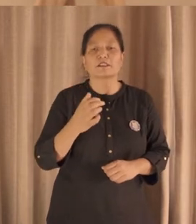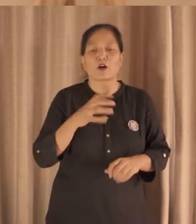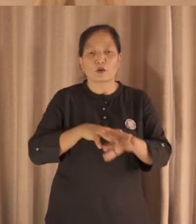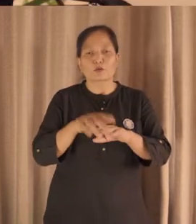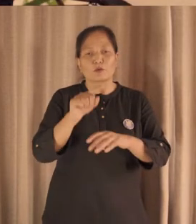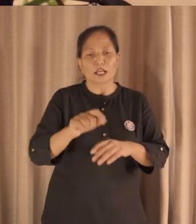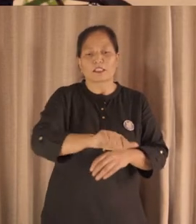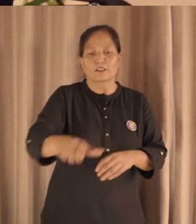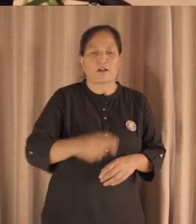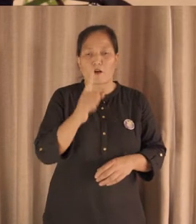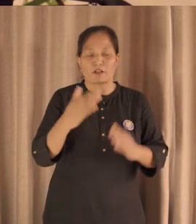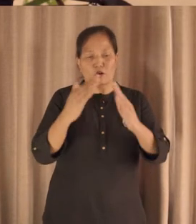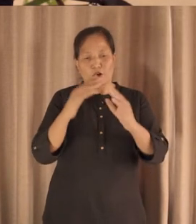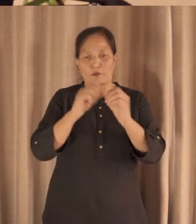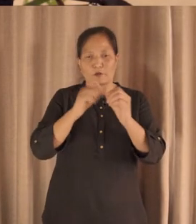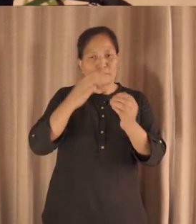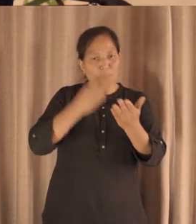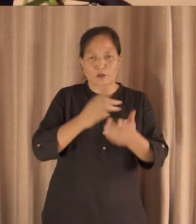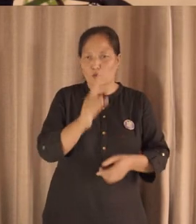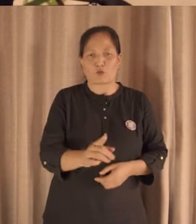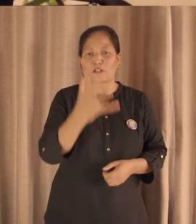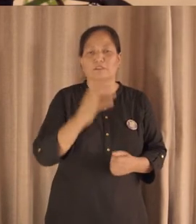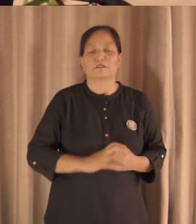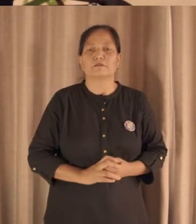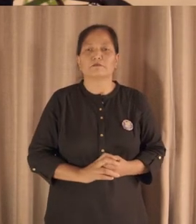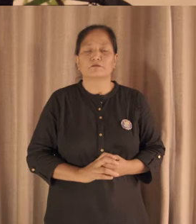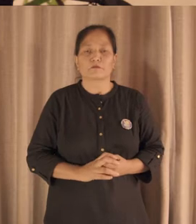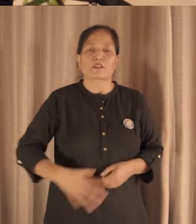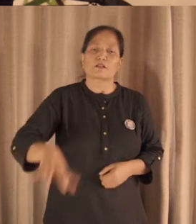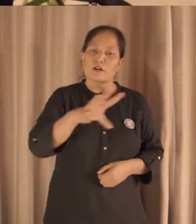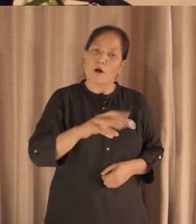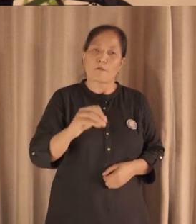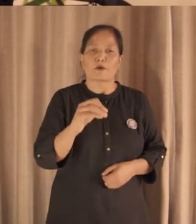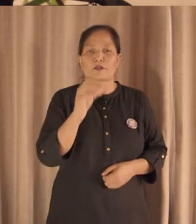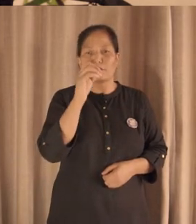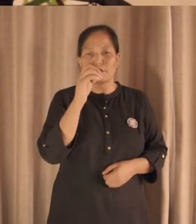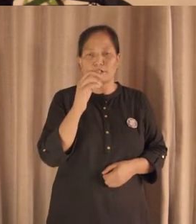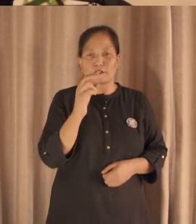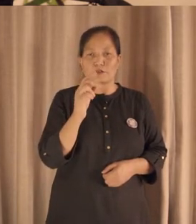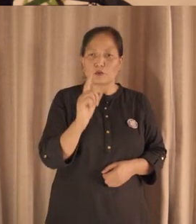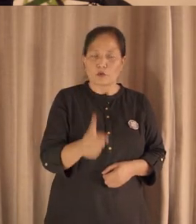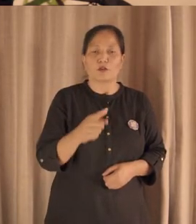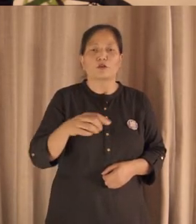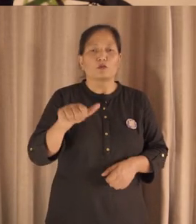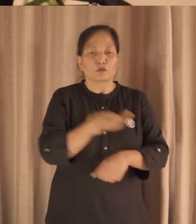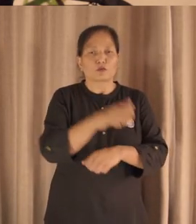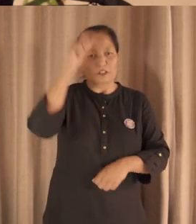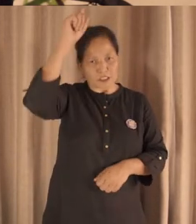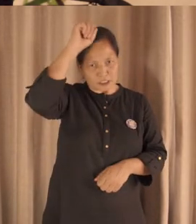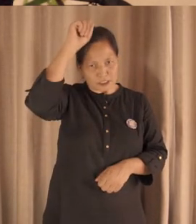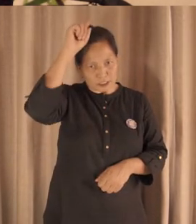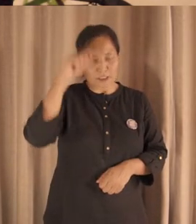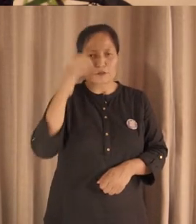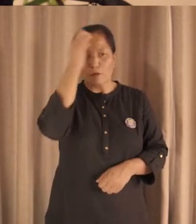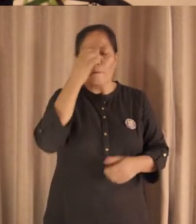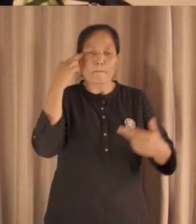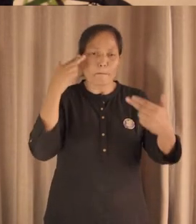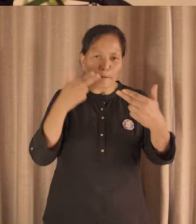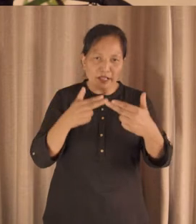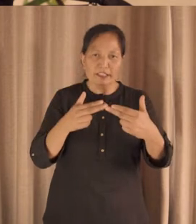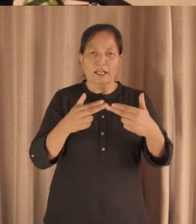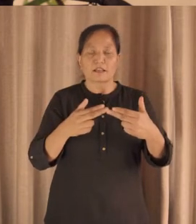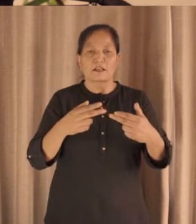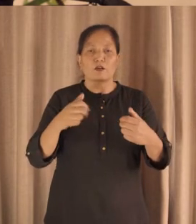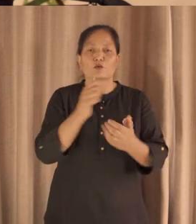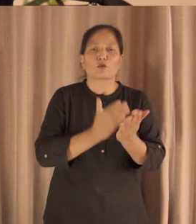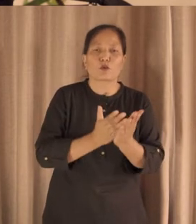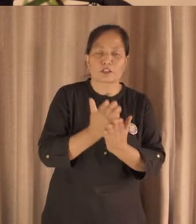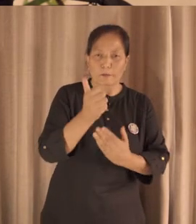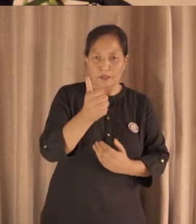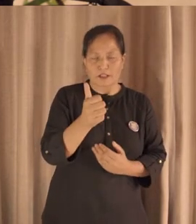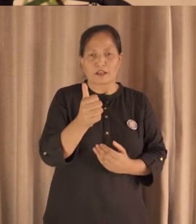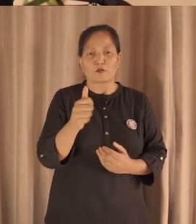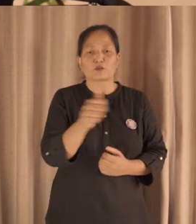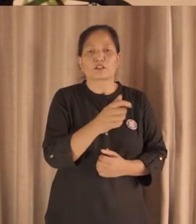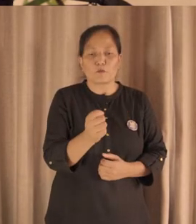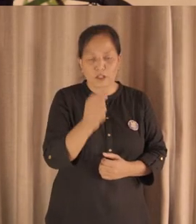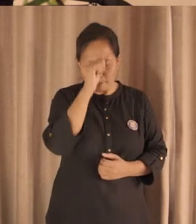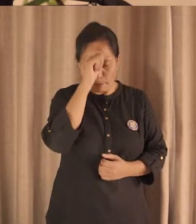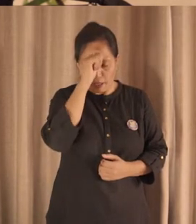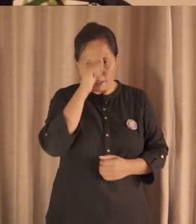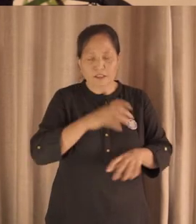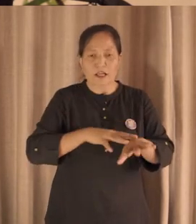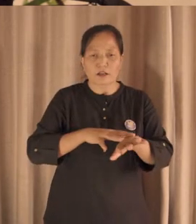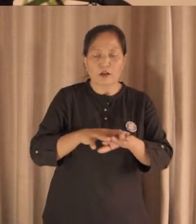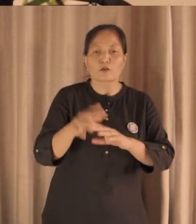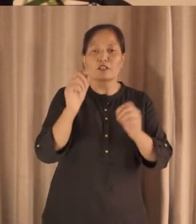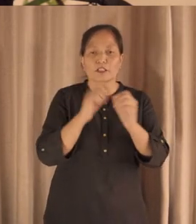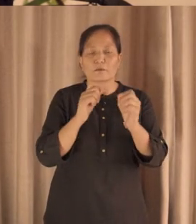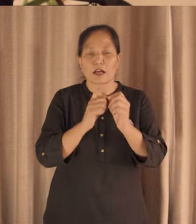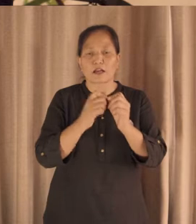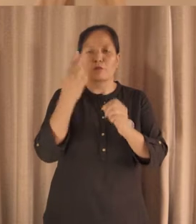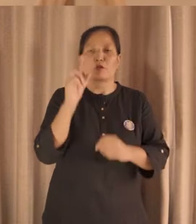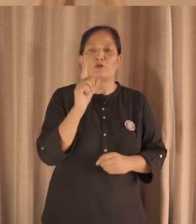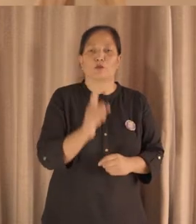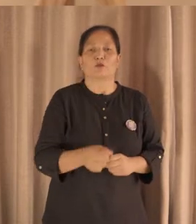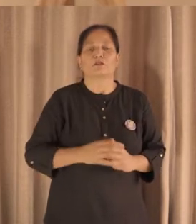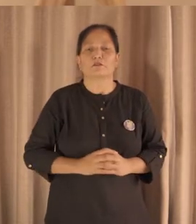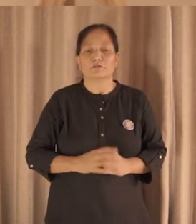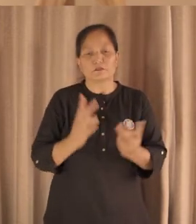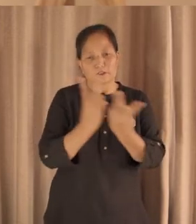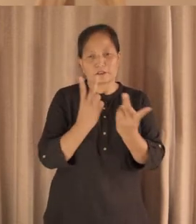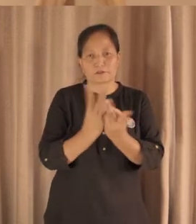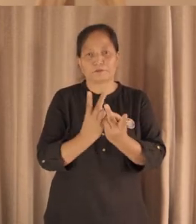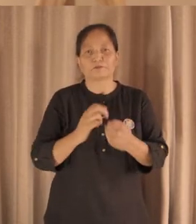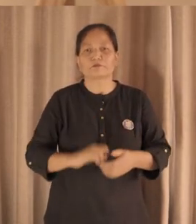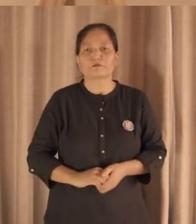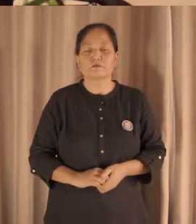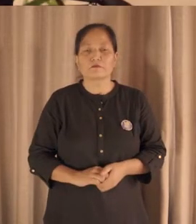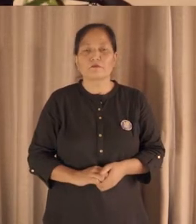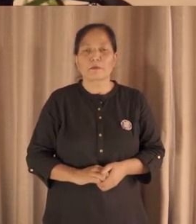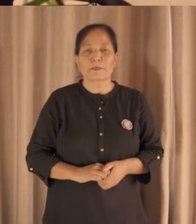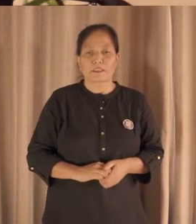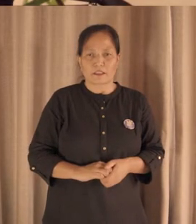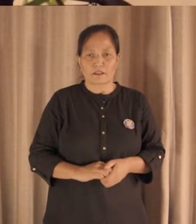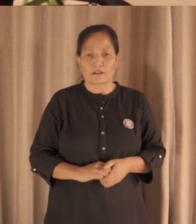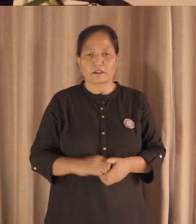The ruler will lie to them and ask them not to because they are honest. The malaria eradication